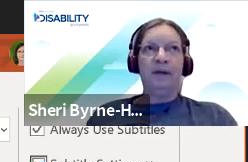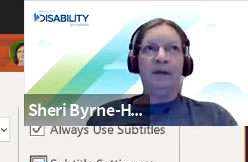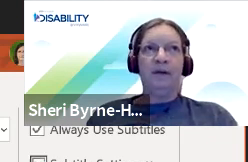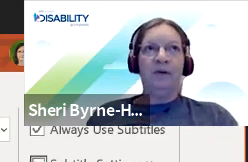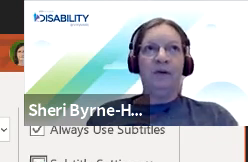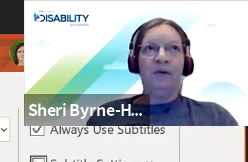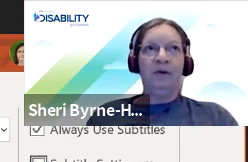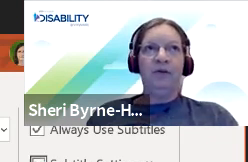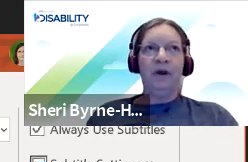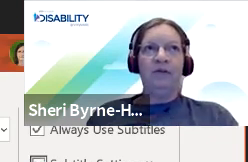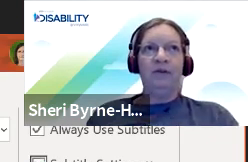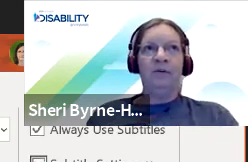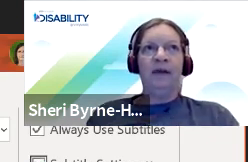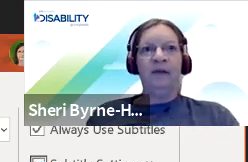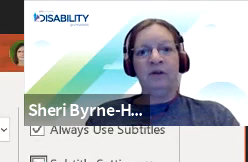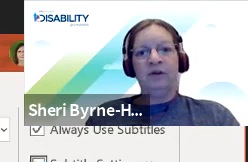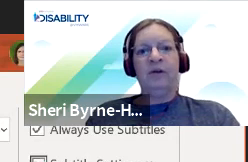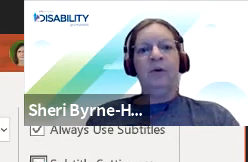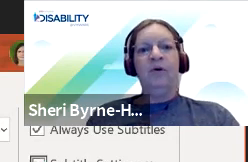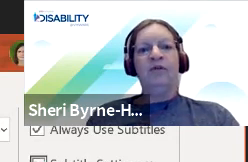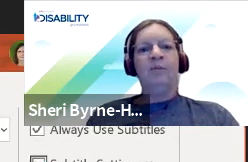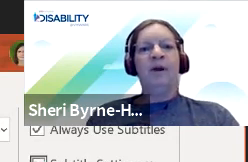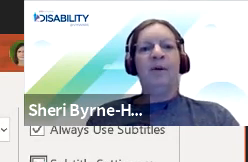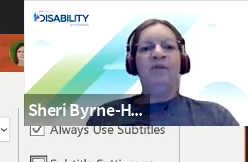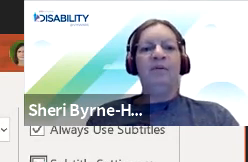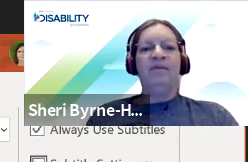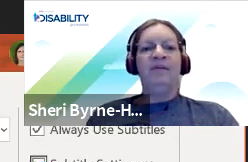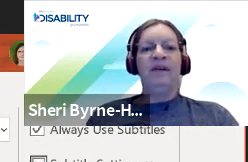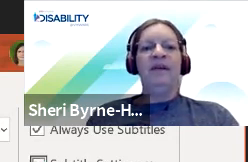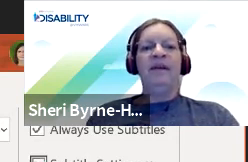≫ Sheri: Diversity and inclusion . ≫ Nancy: And we hear it as DEI.